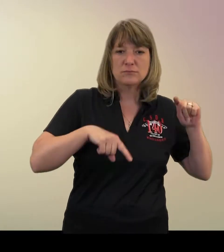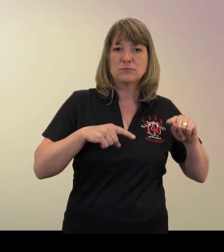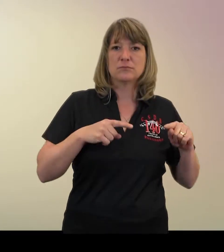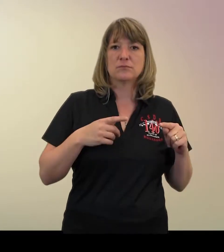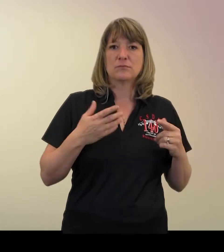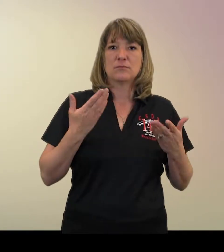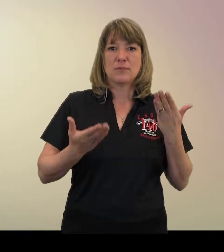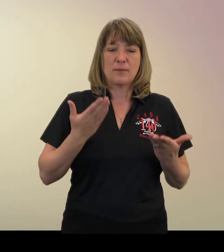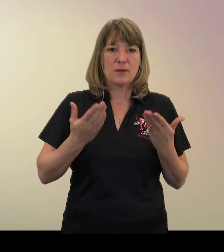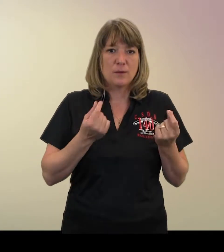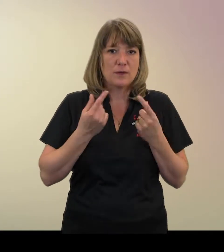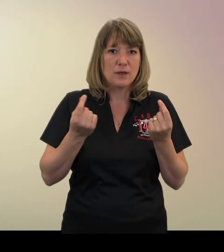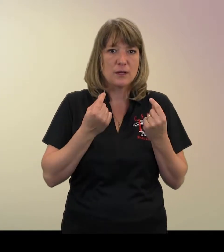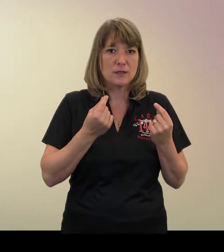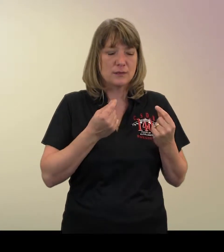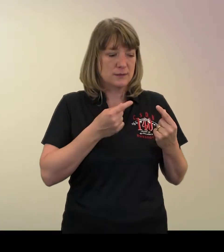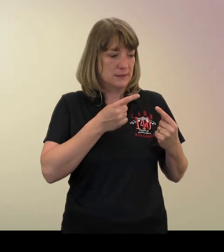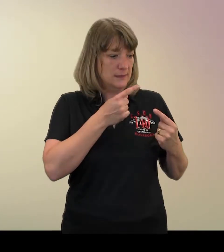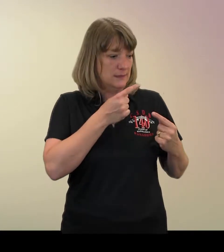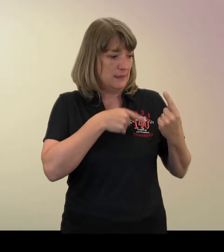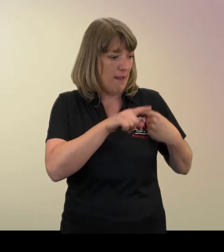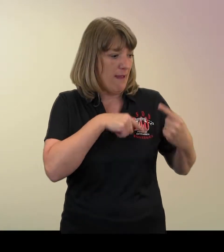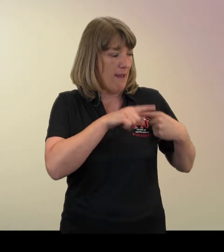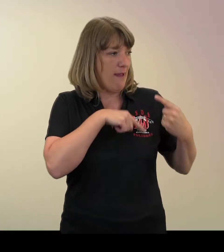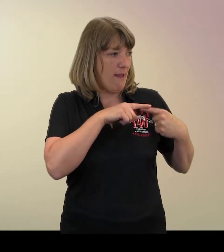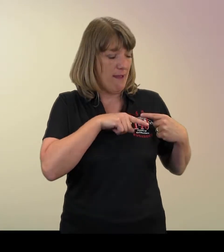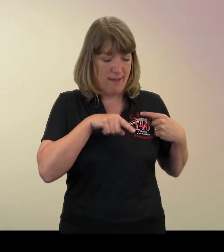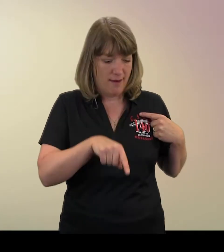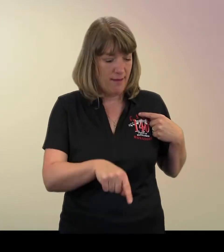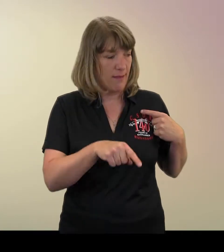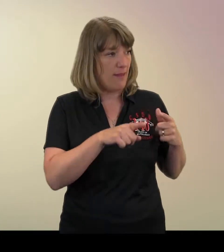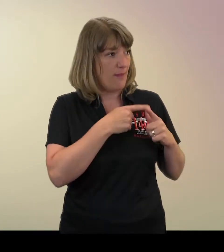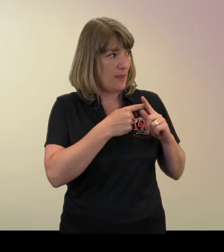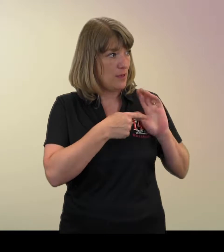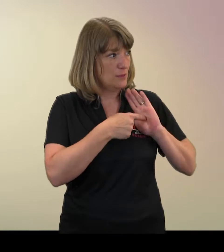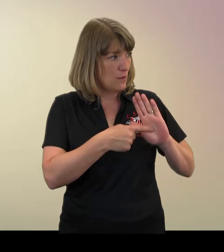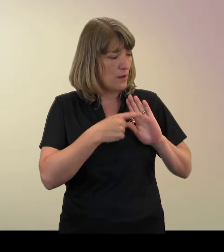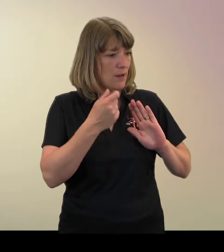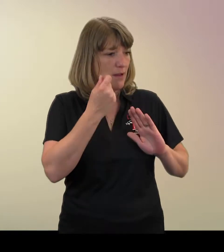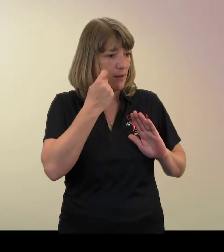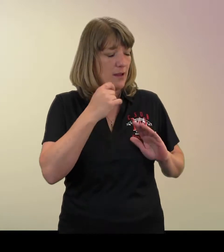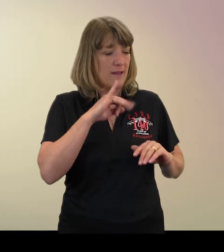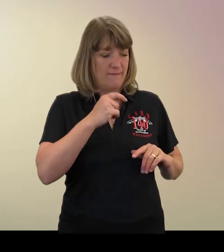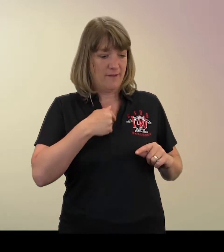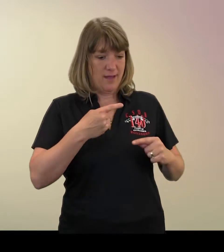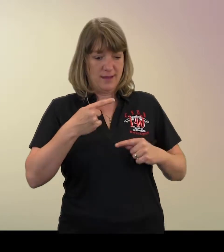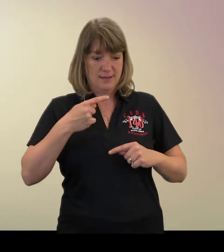They might sign between themselves and their parents and the object, reflecting an understanding that if I sign